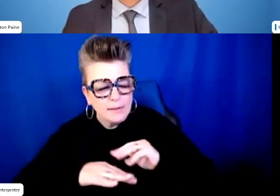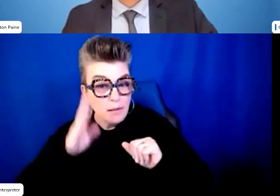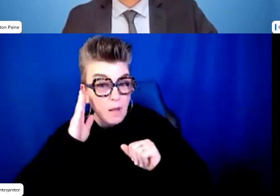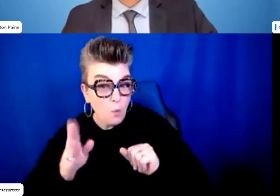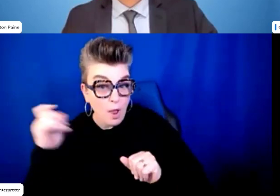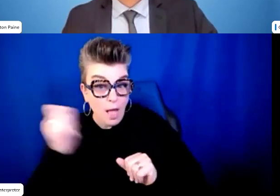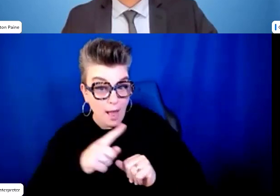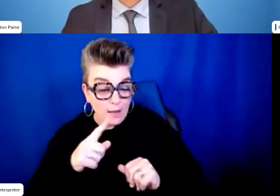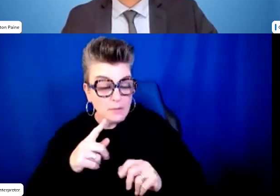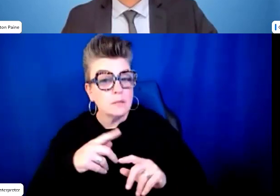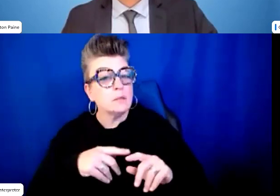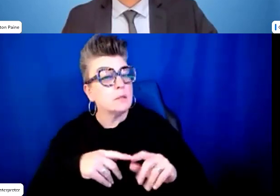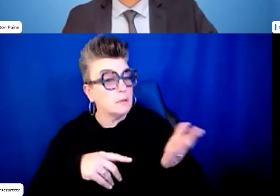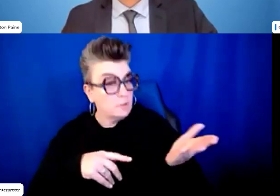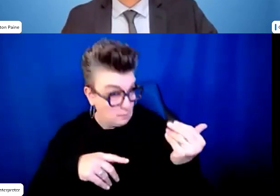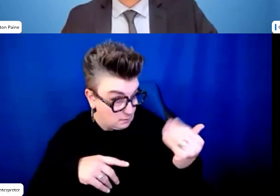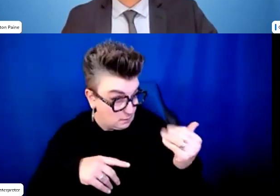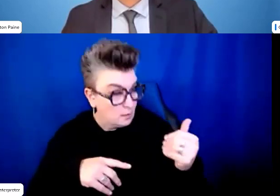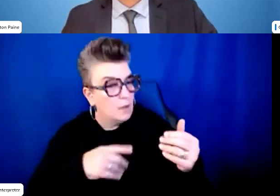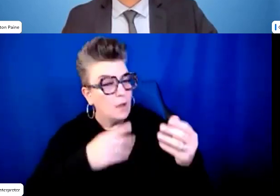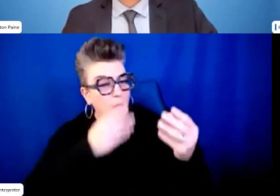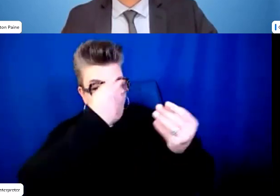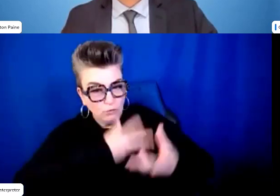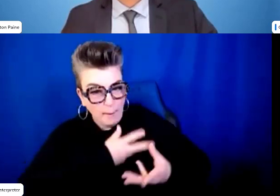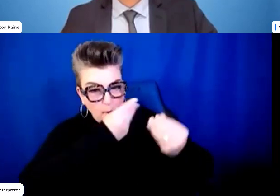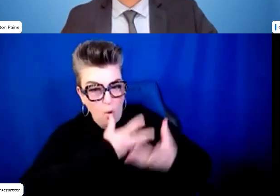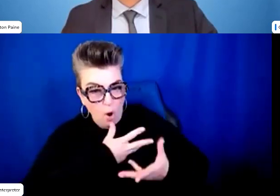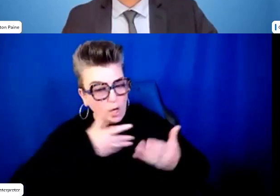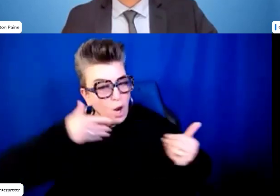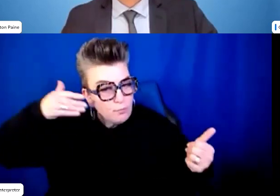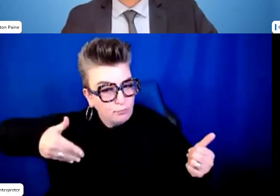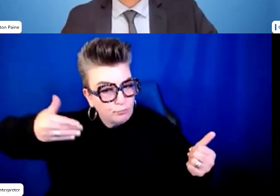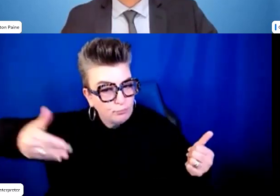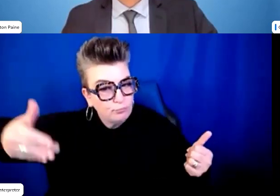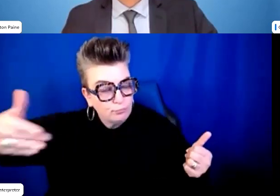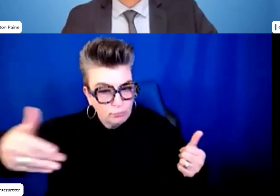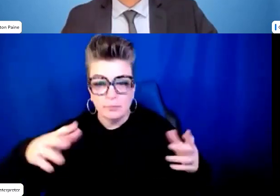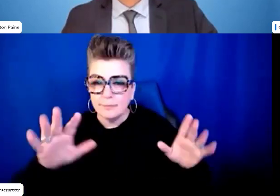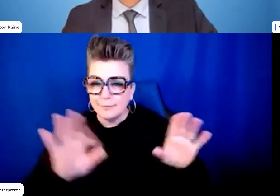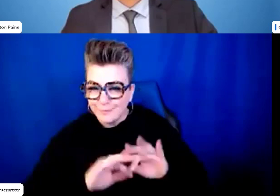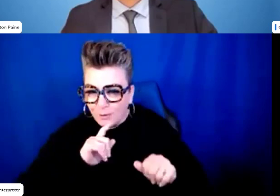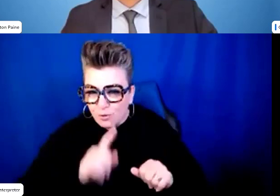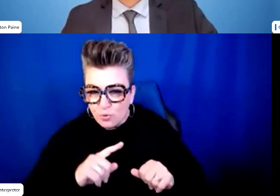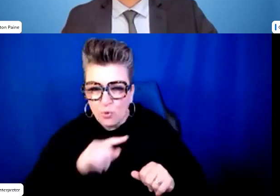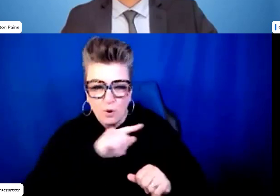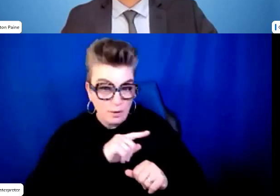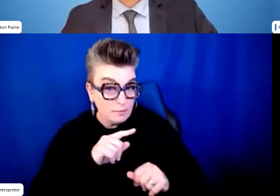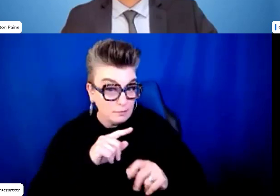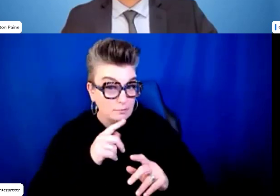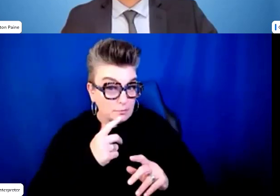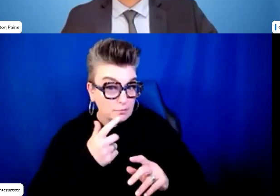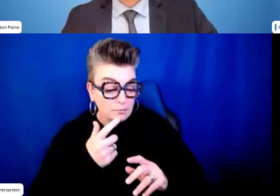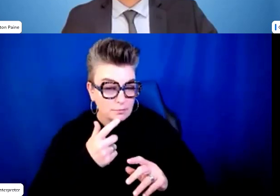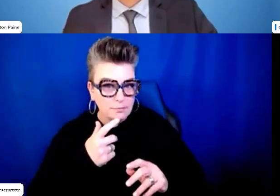to report on what they've done at regular intervals, and, you know, making sure that that is done before the end of the project.